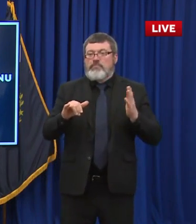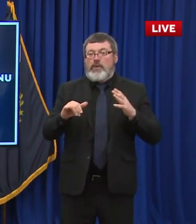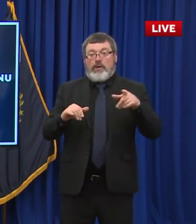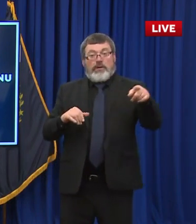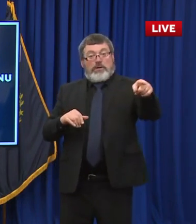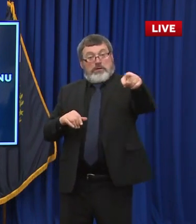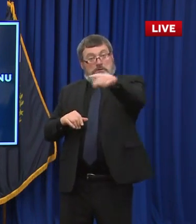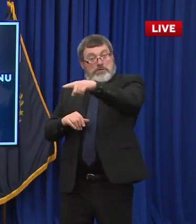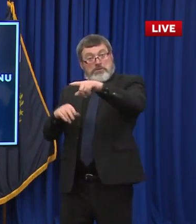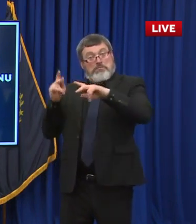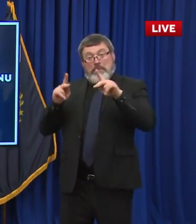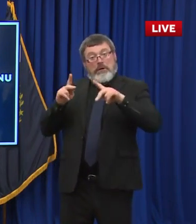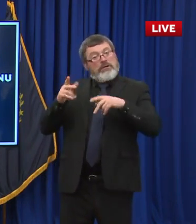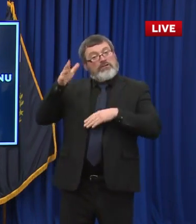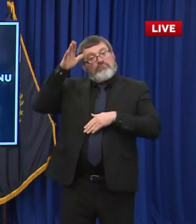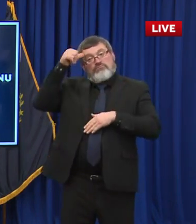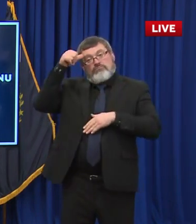WE TRY TO BE DATA DRIVEN.